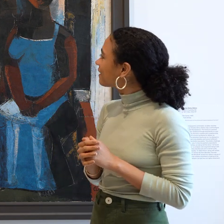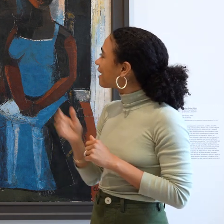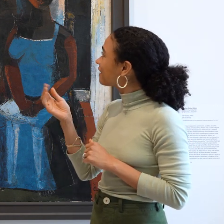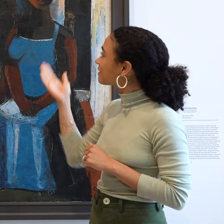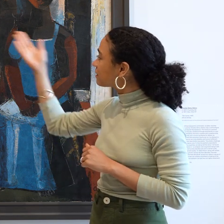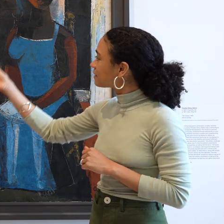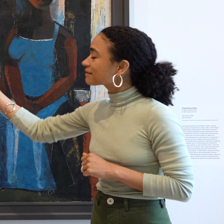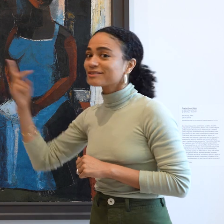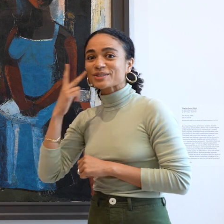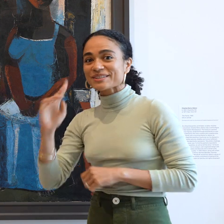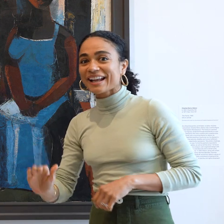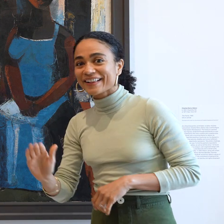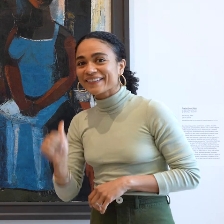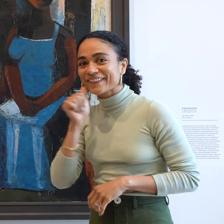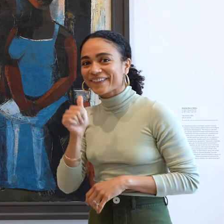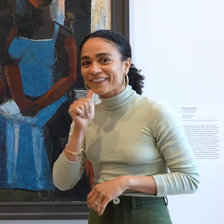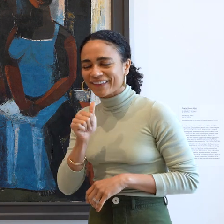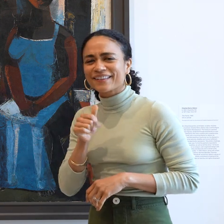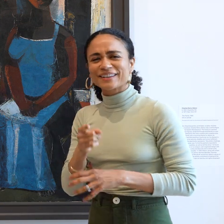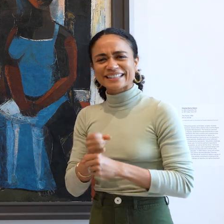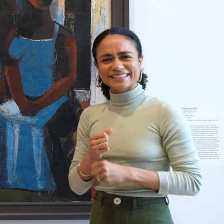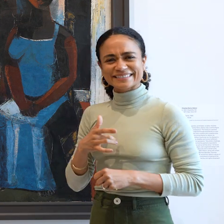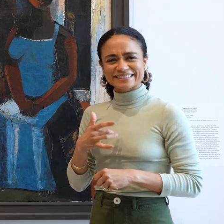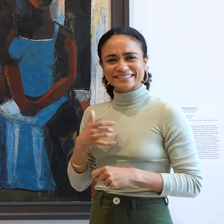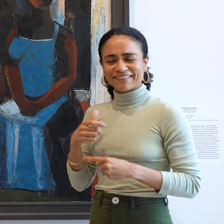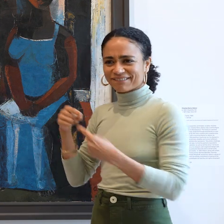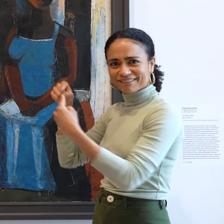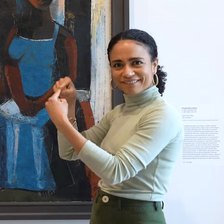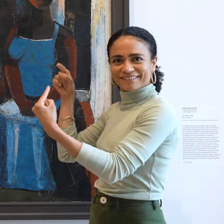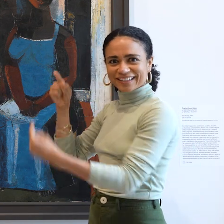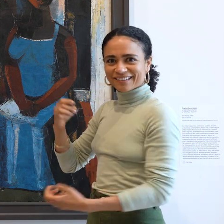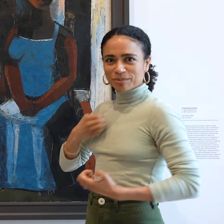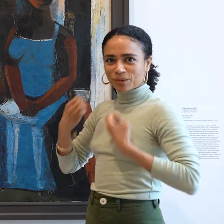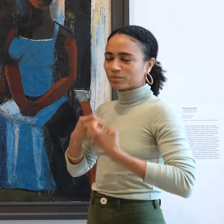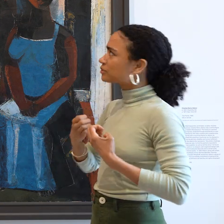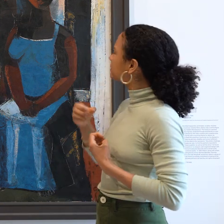Down here we see the little girl. We feel an emotional contrast between the girl and her mother.